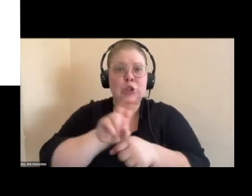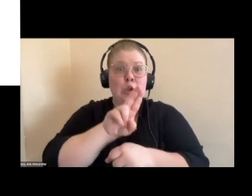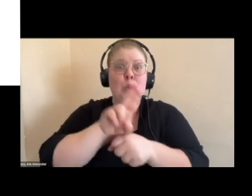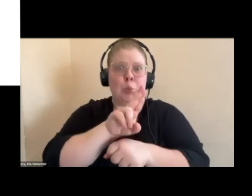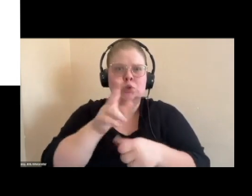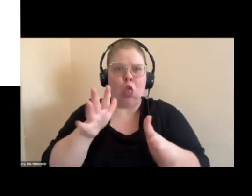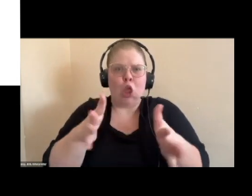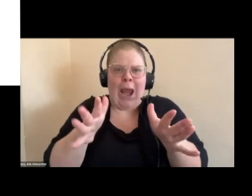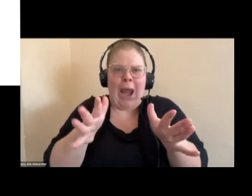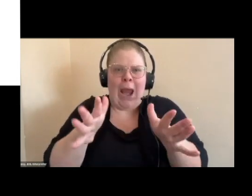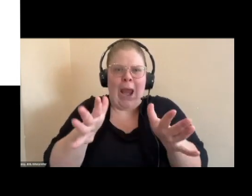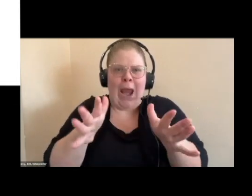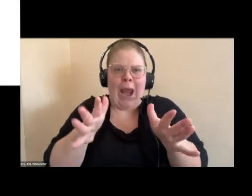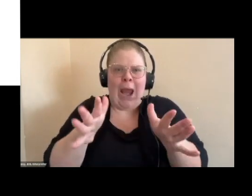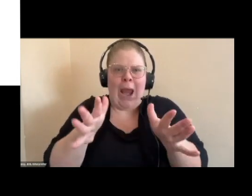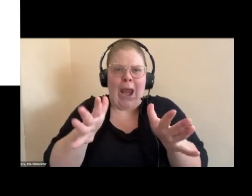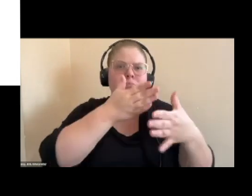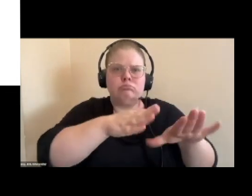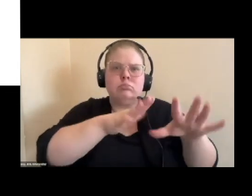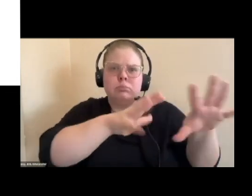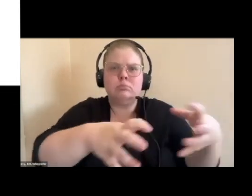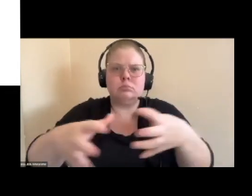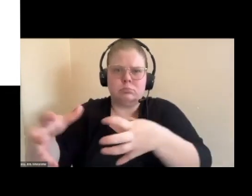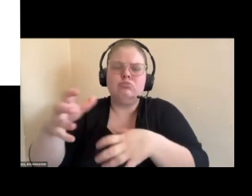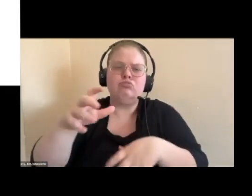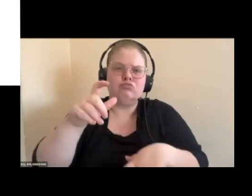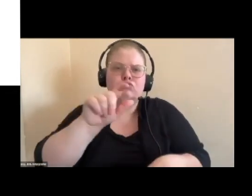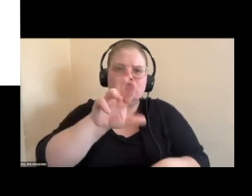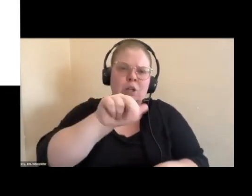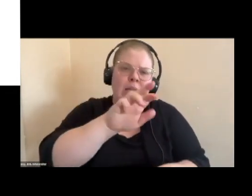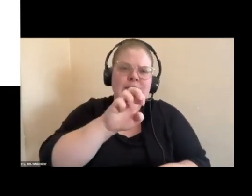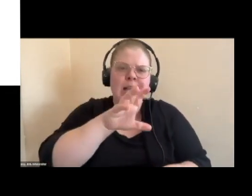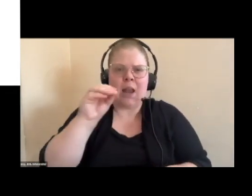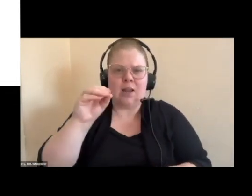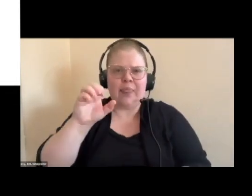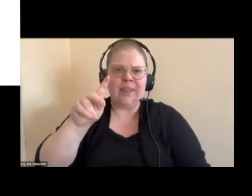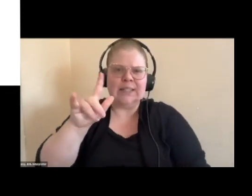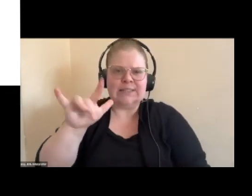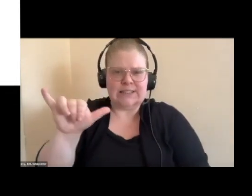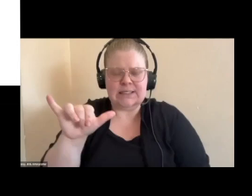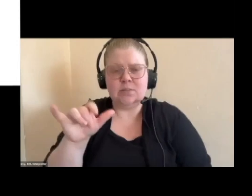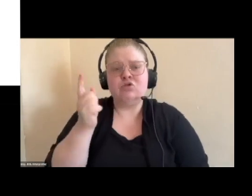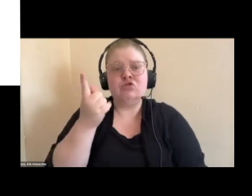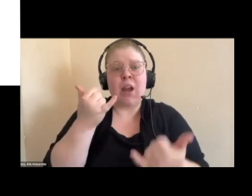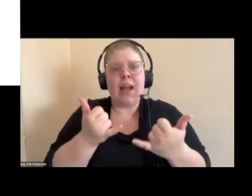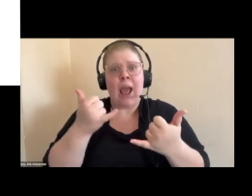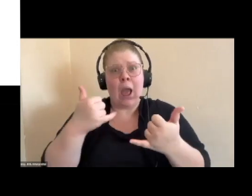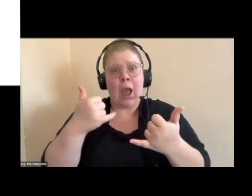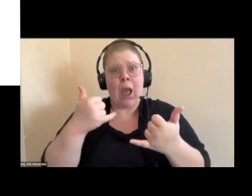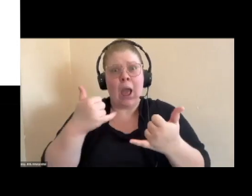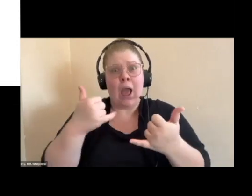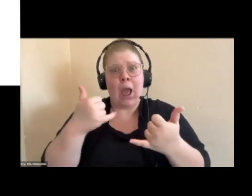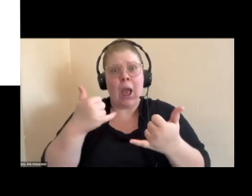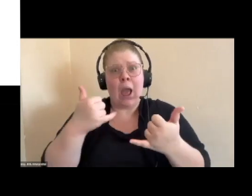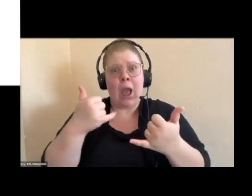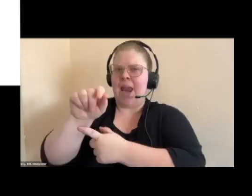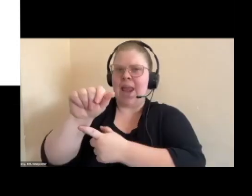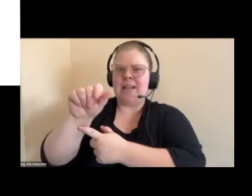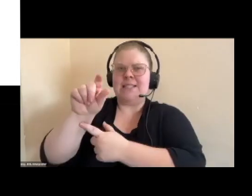We are currently developing a data dashboard for advocates and policymakers to utilize.